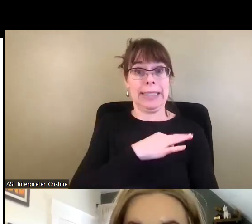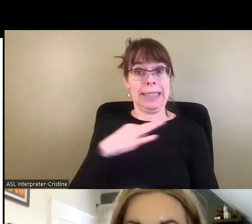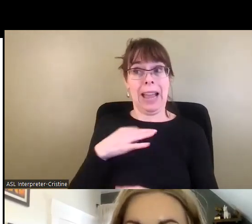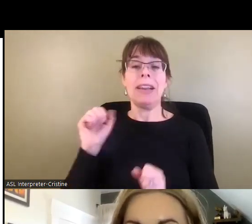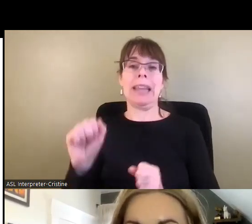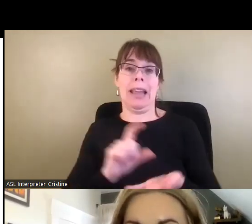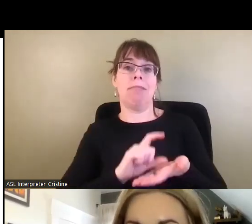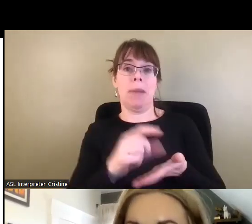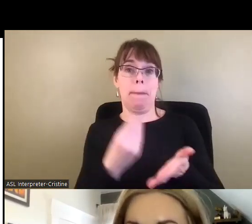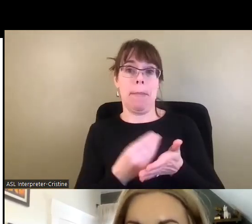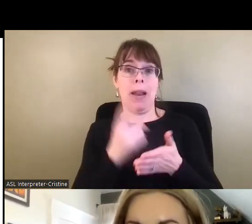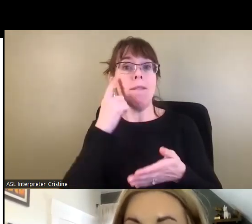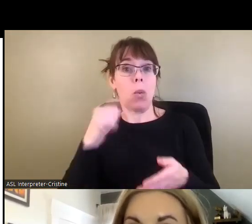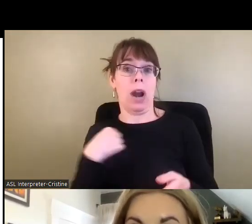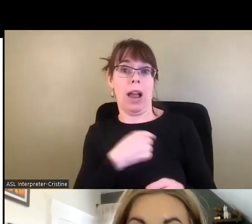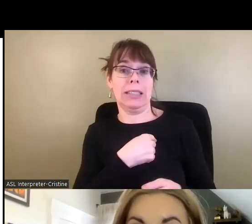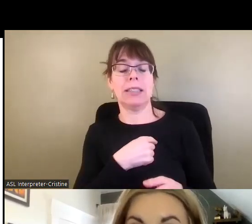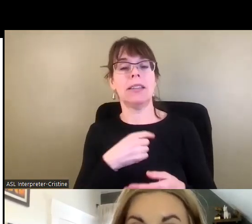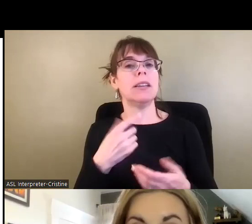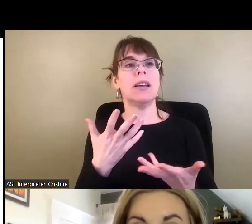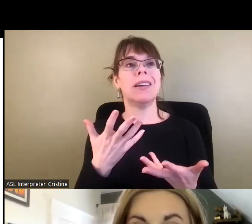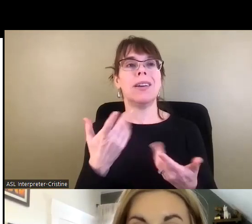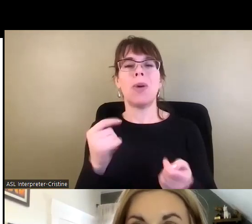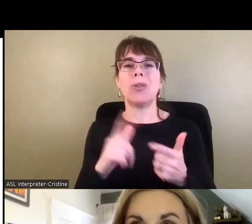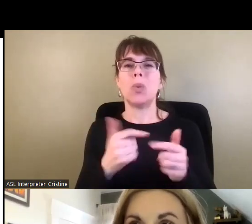And so what we really want to avoid, especially when people are facing